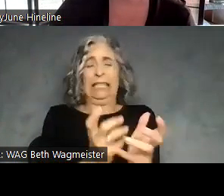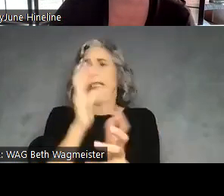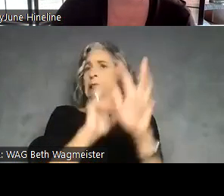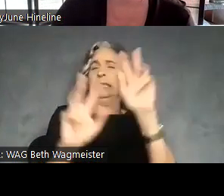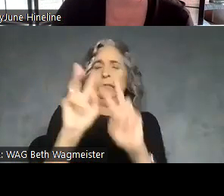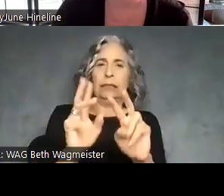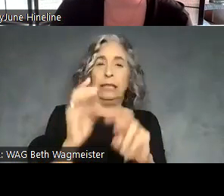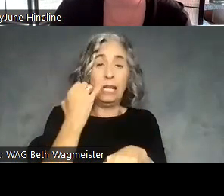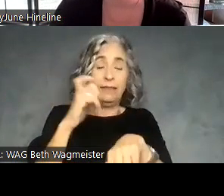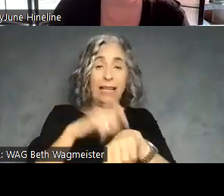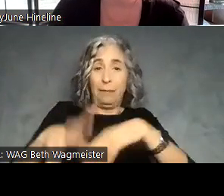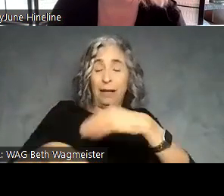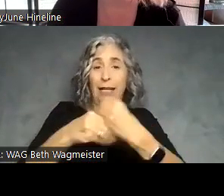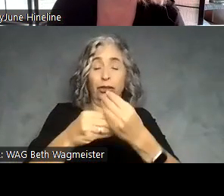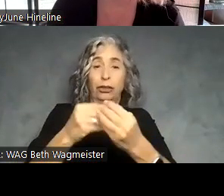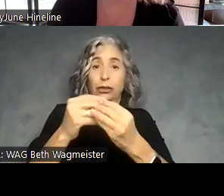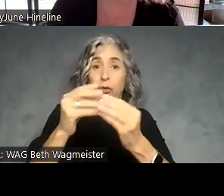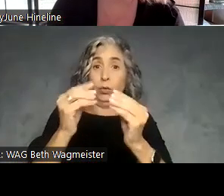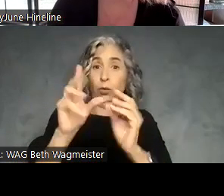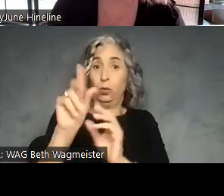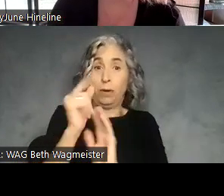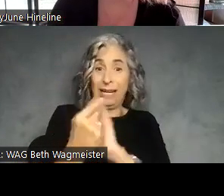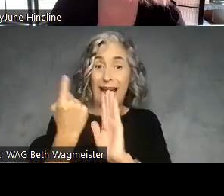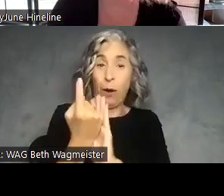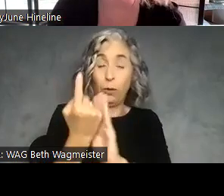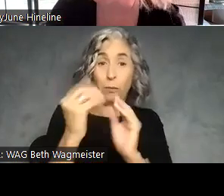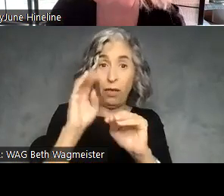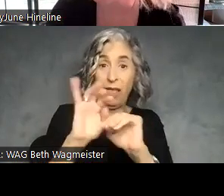benefit from having more time to digest and interpret what's going on on the webpage.